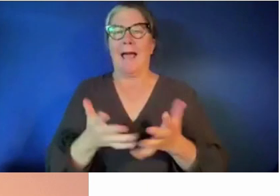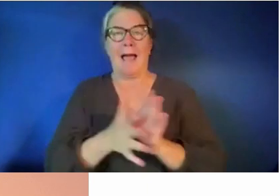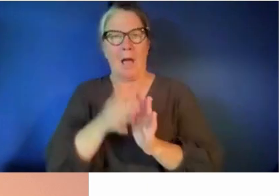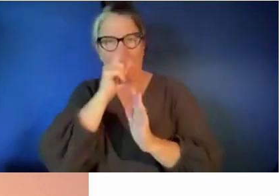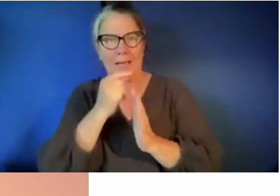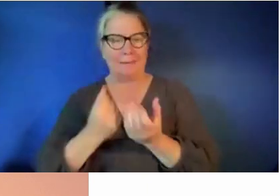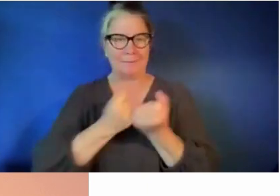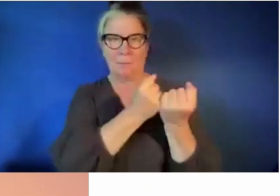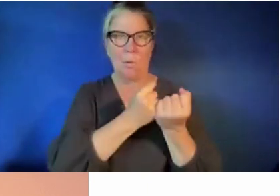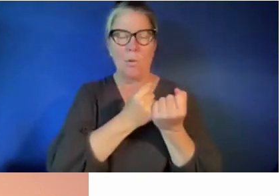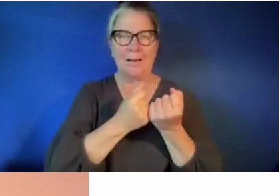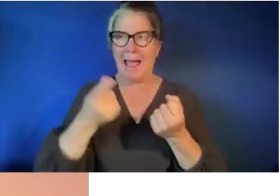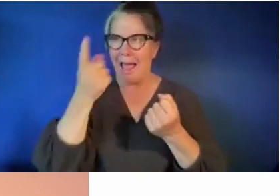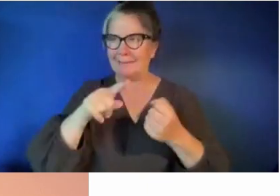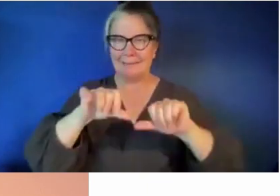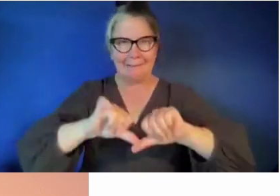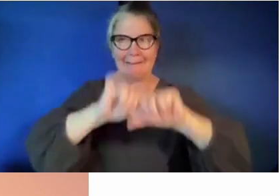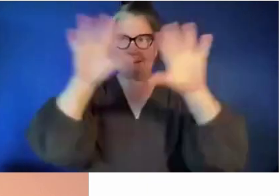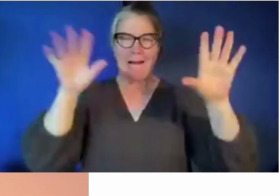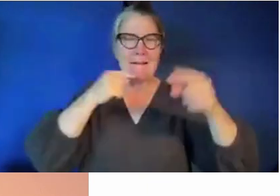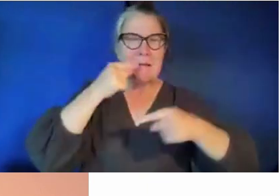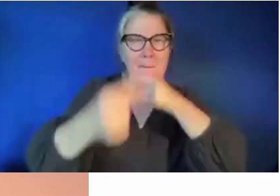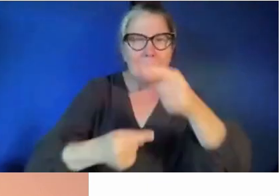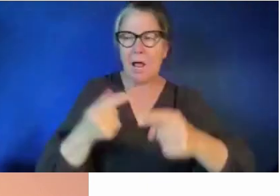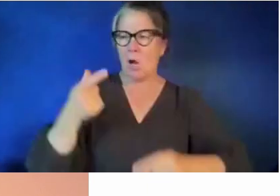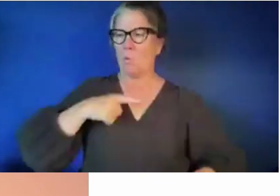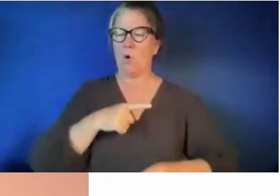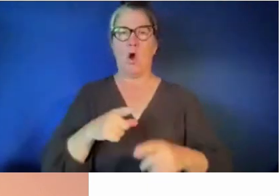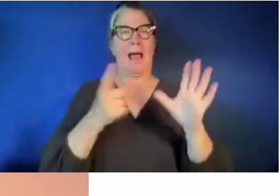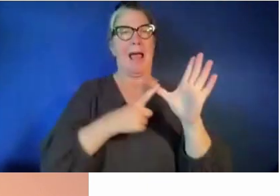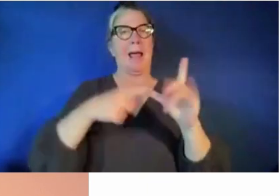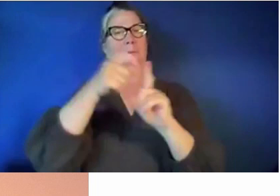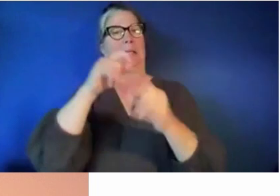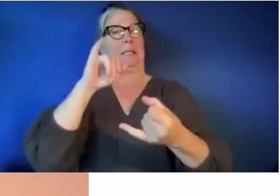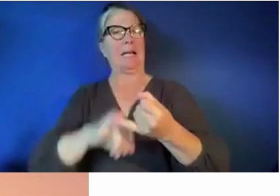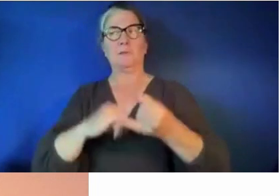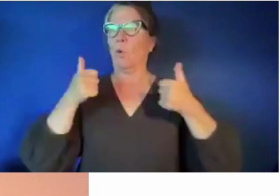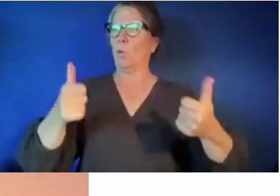why the public service can be a fantastic place to work, why it can be incredibly rewarding and varied,